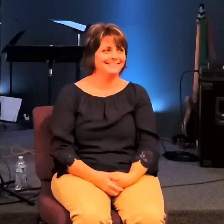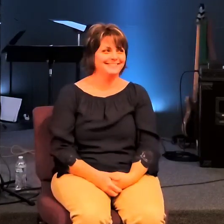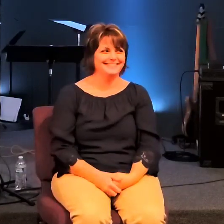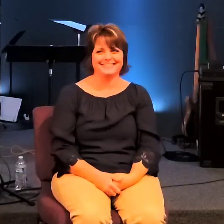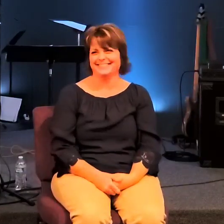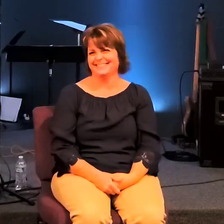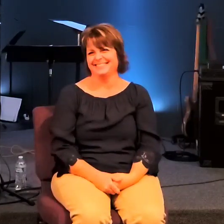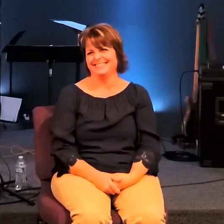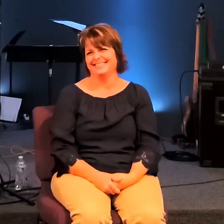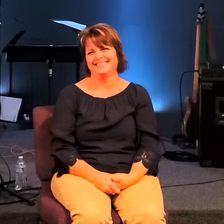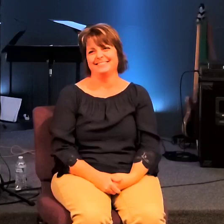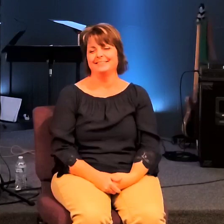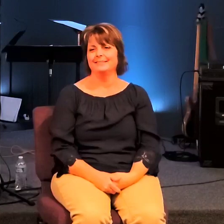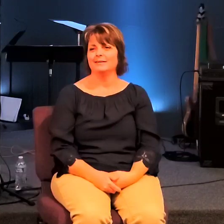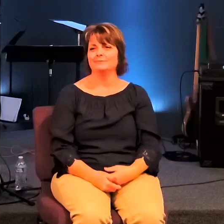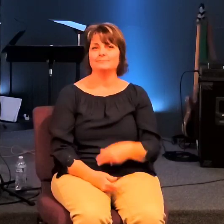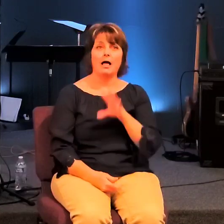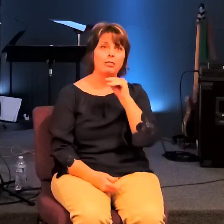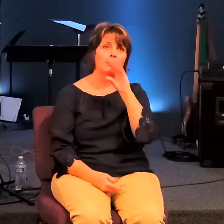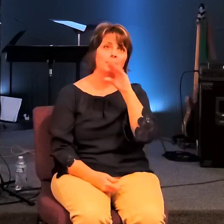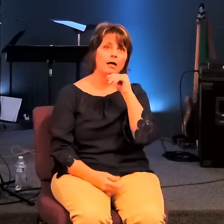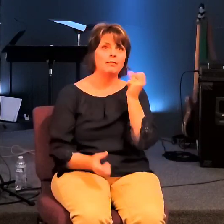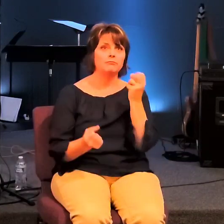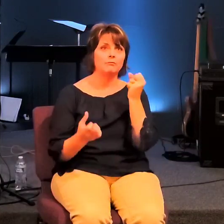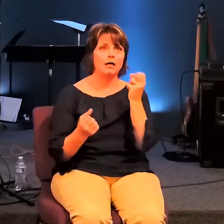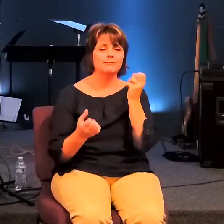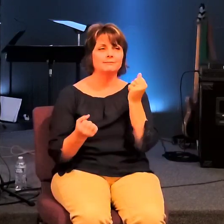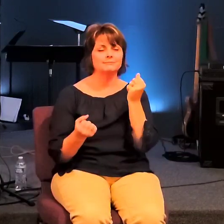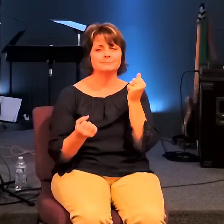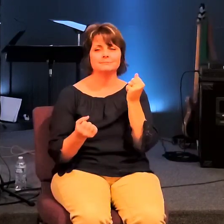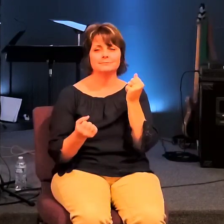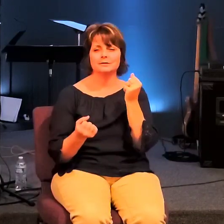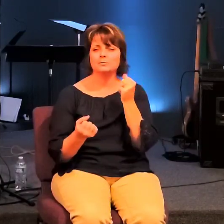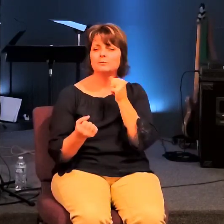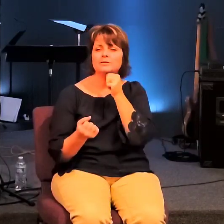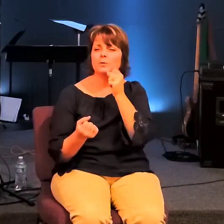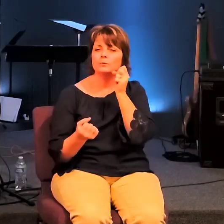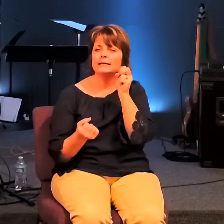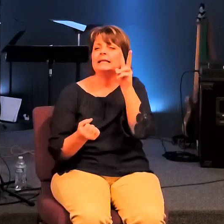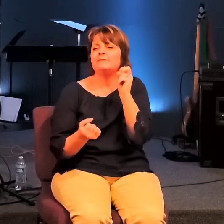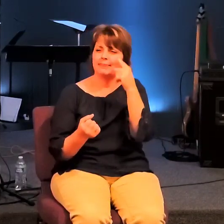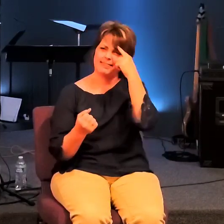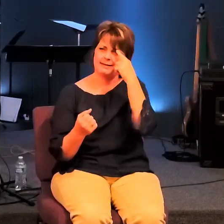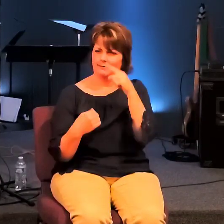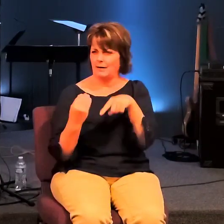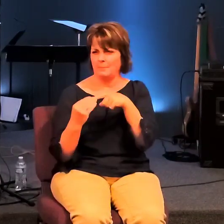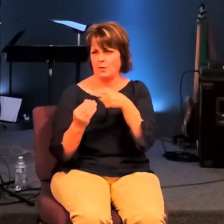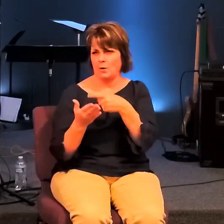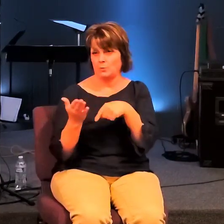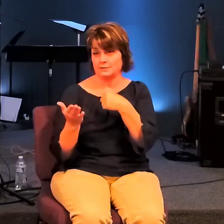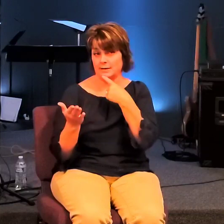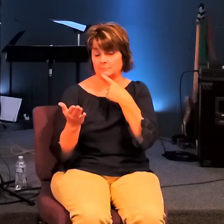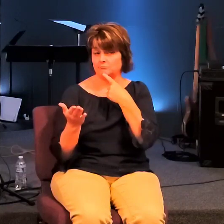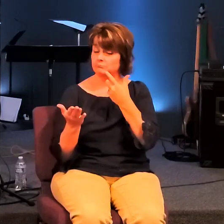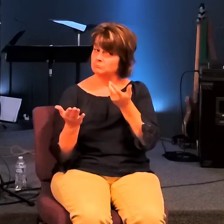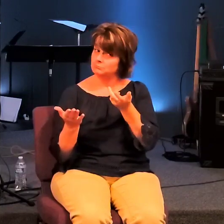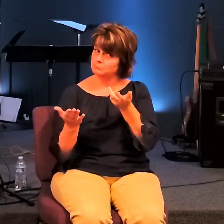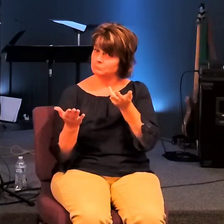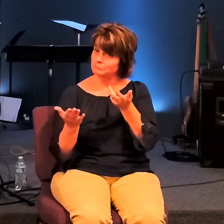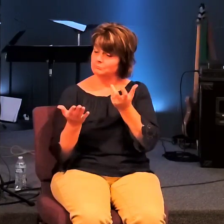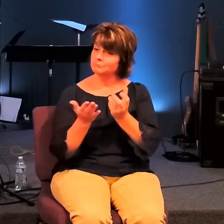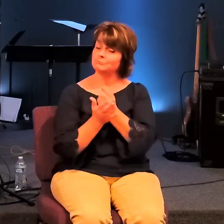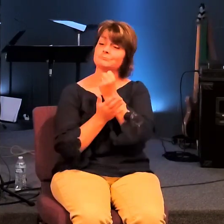just just saying words that we don't even think about maybe we could spend that those